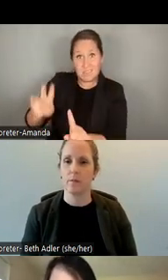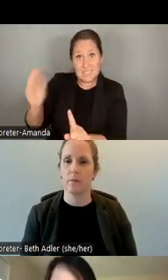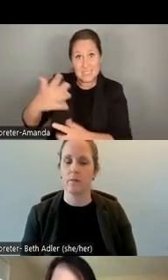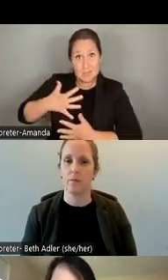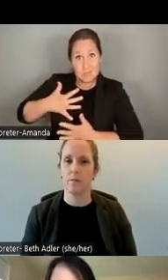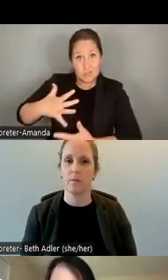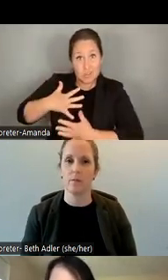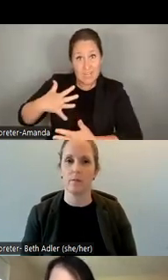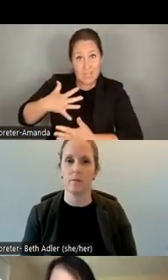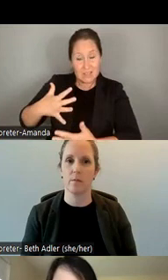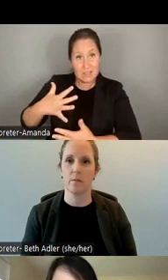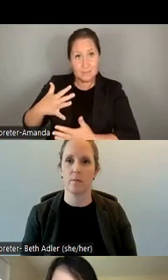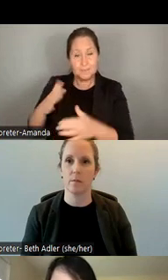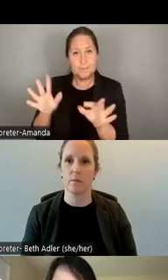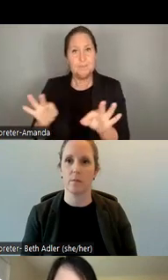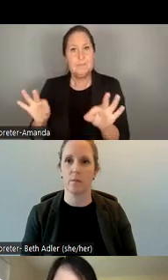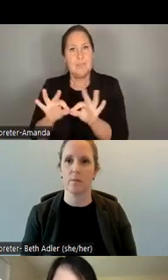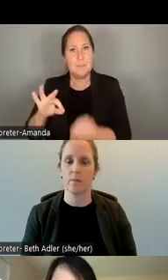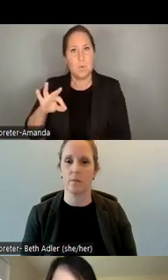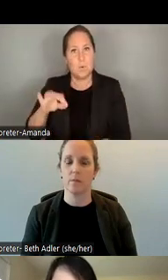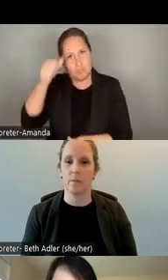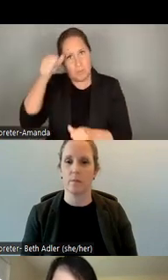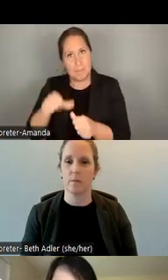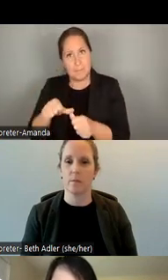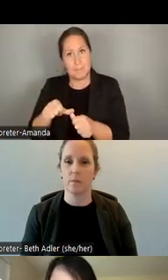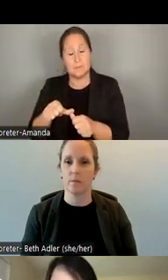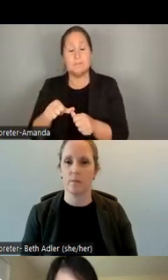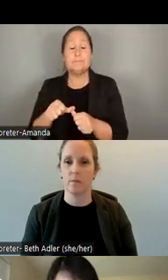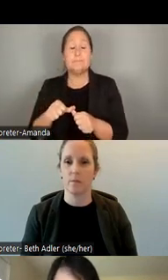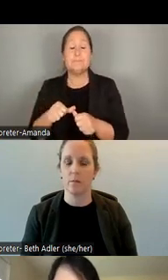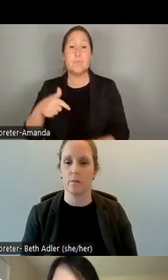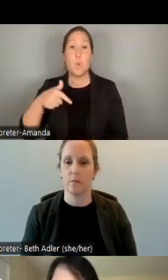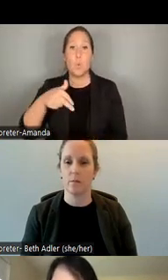takeaway is before you continue walking past a person who's lying on the ground like this